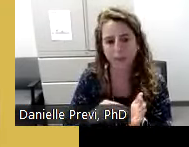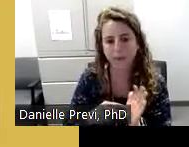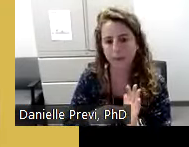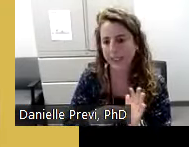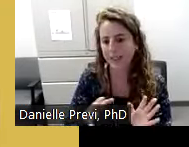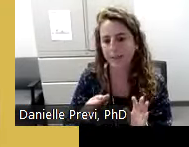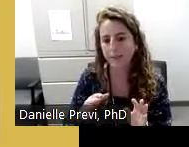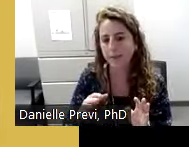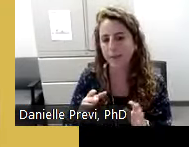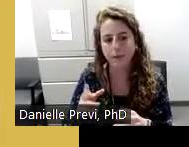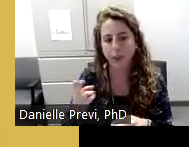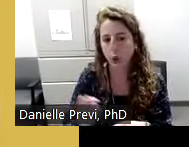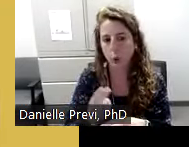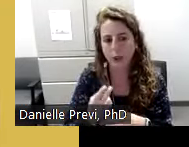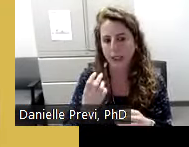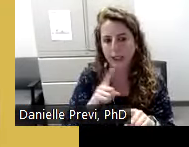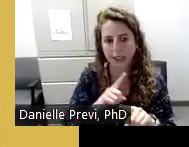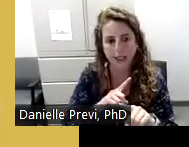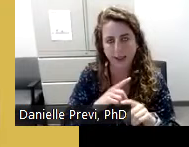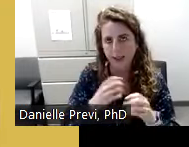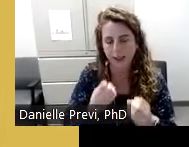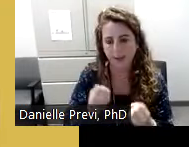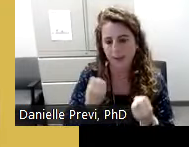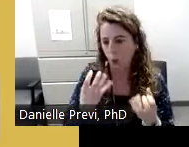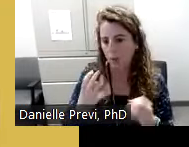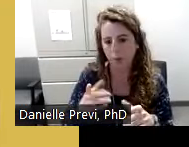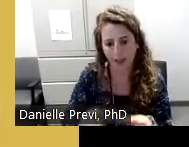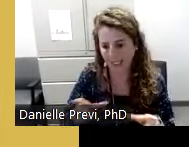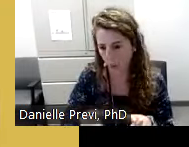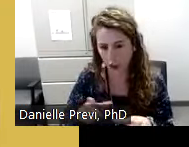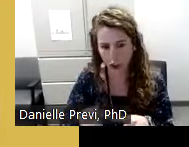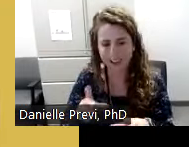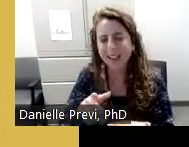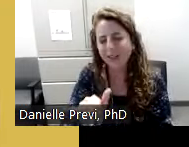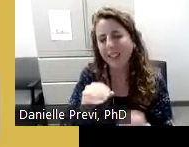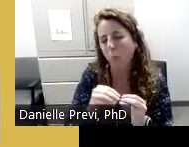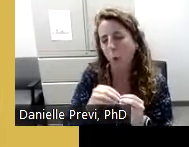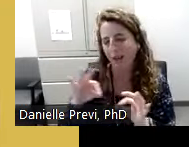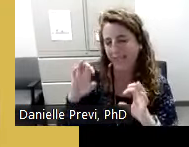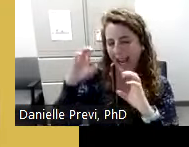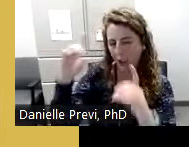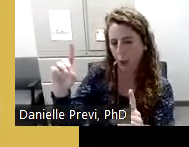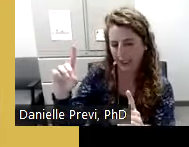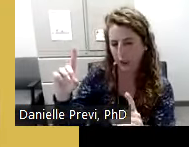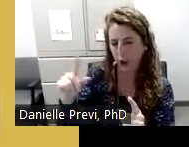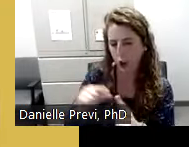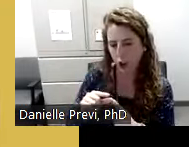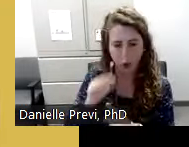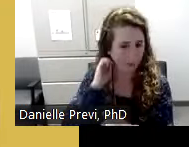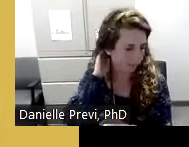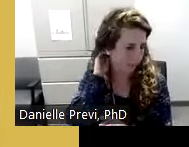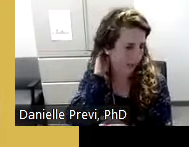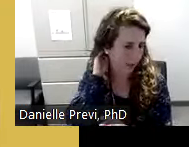Total communication, which is essentially really it's more of an educational term,